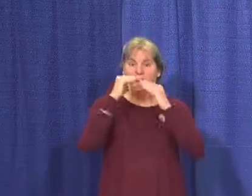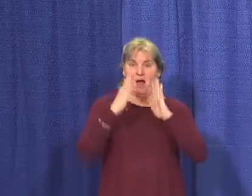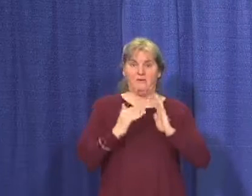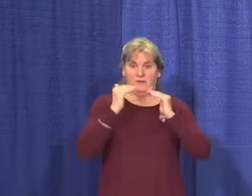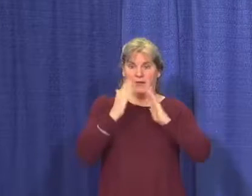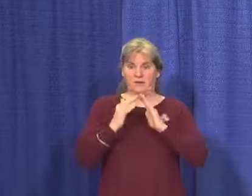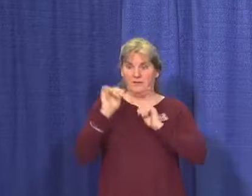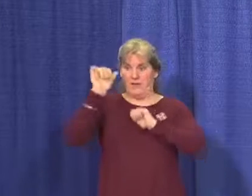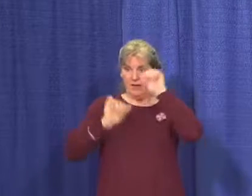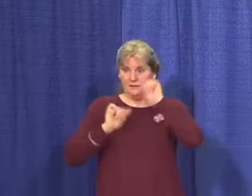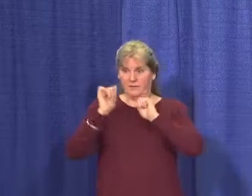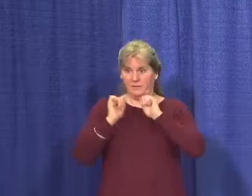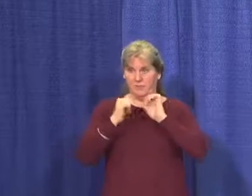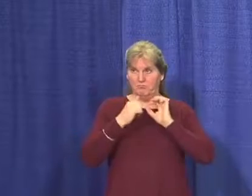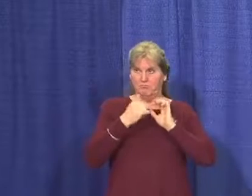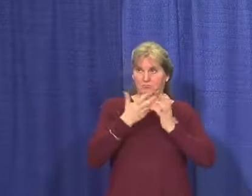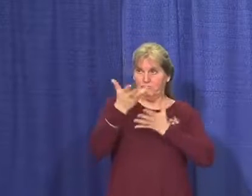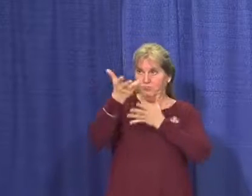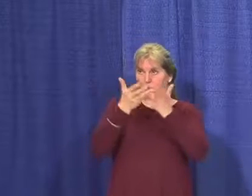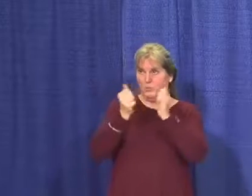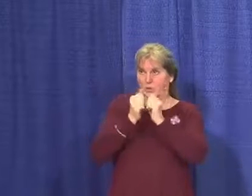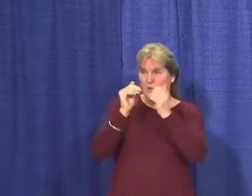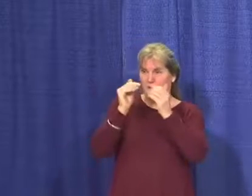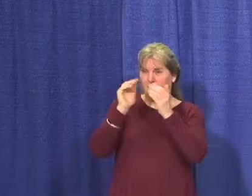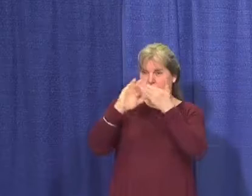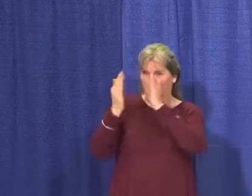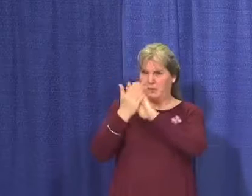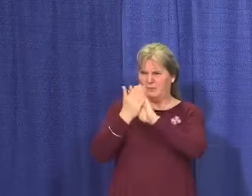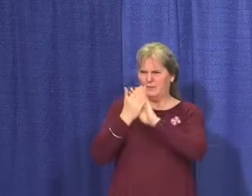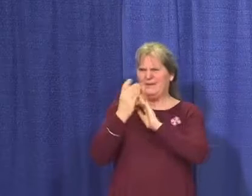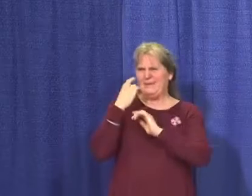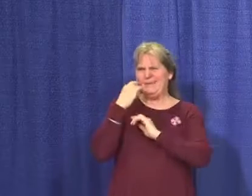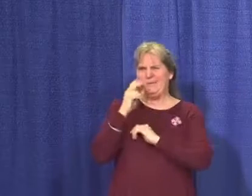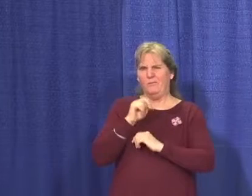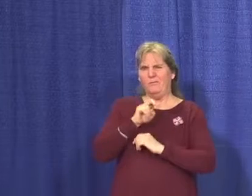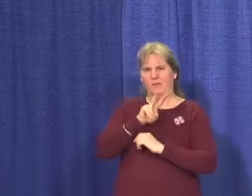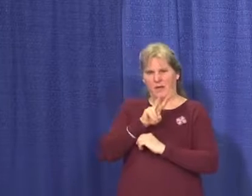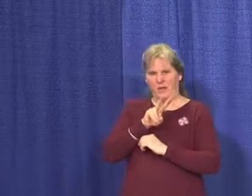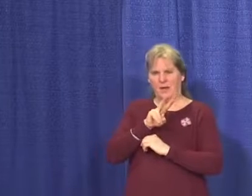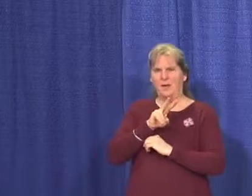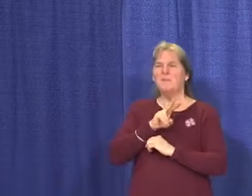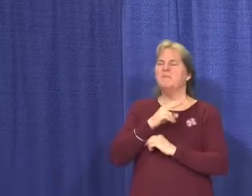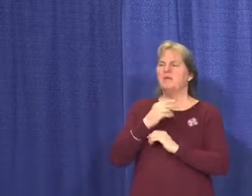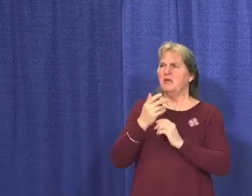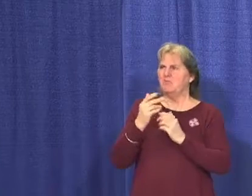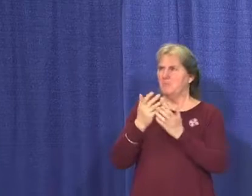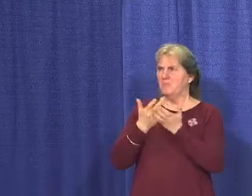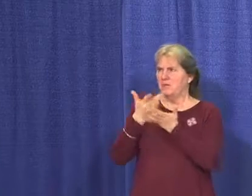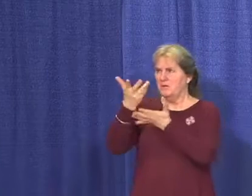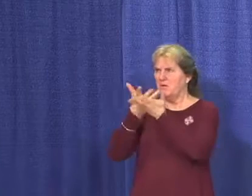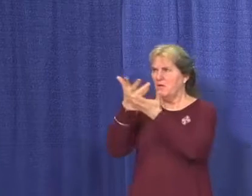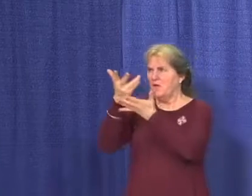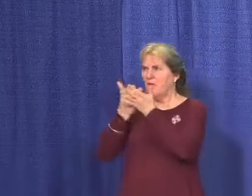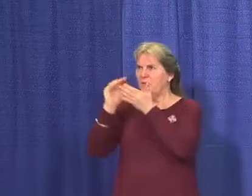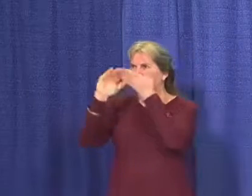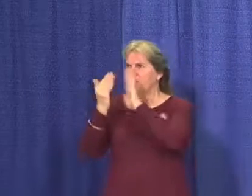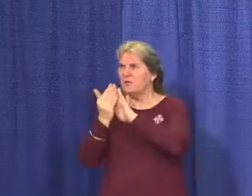and community engagements. In November we did abroad community engagement Townhall